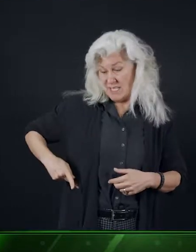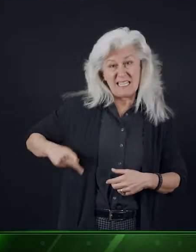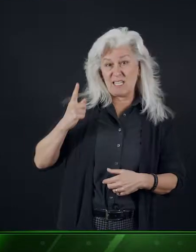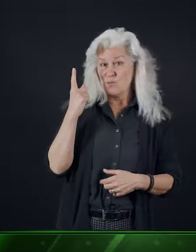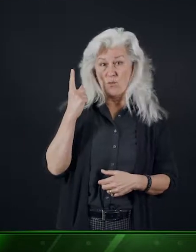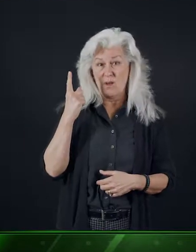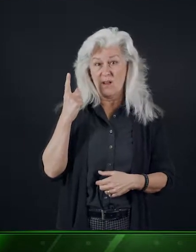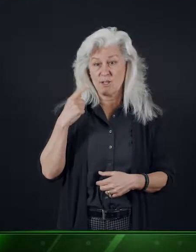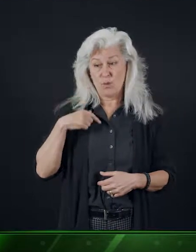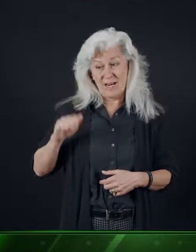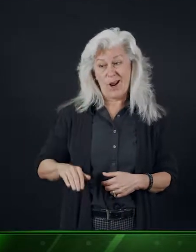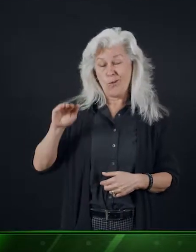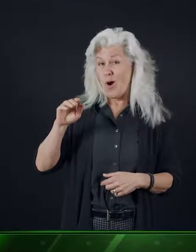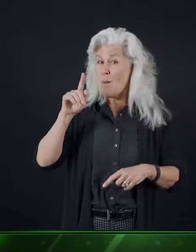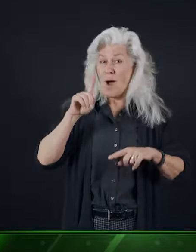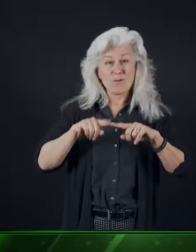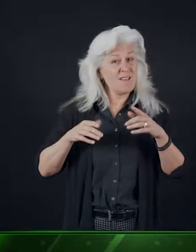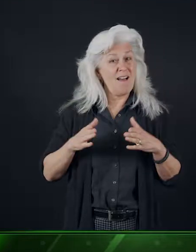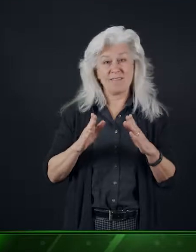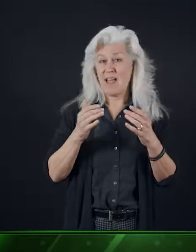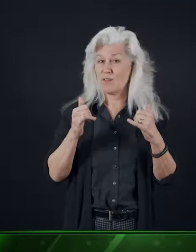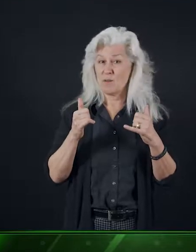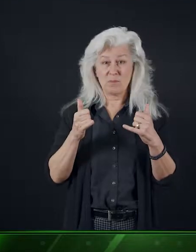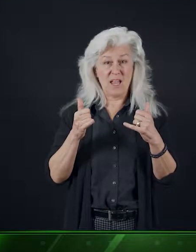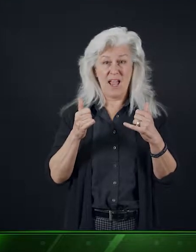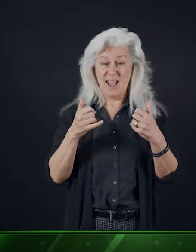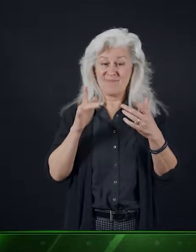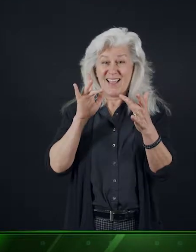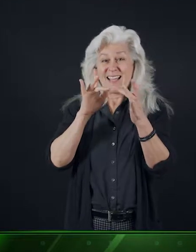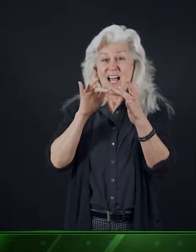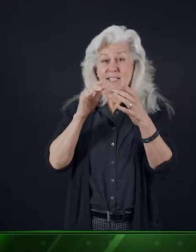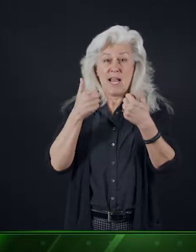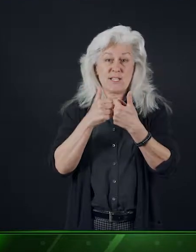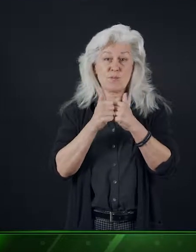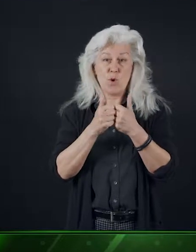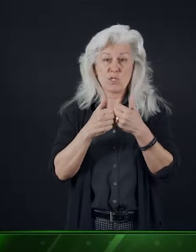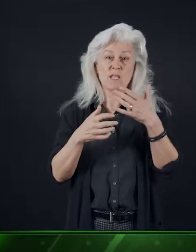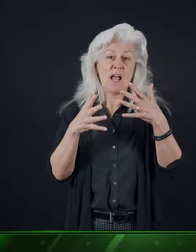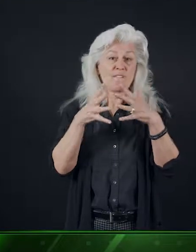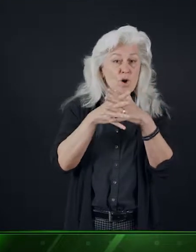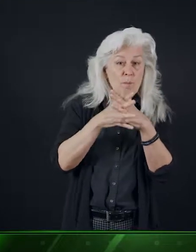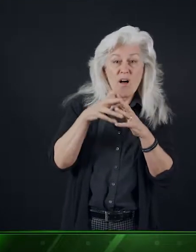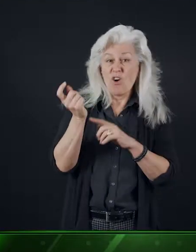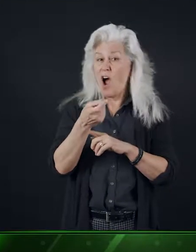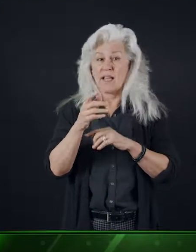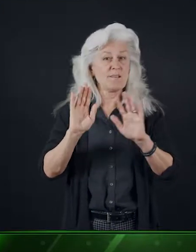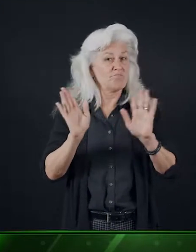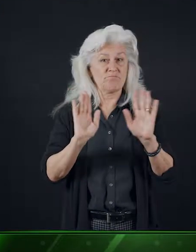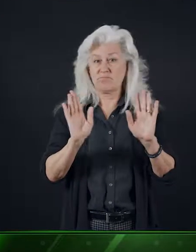So while growing up, I was not allowed to participate in contact sports like football or hockey of any sort.